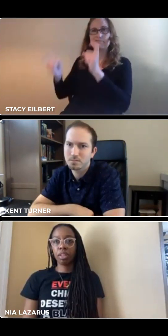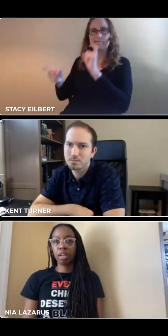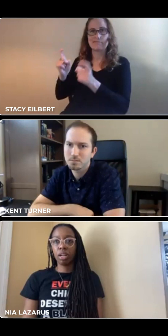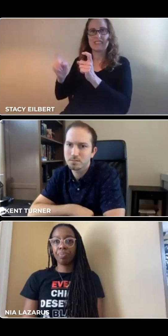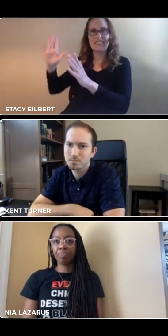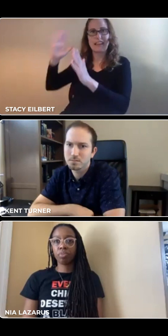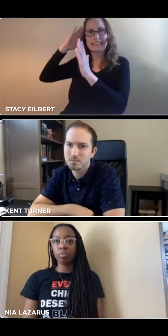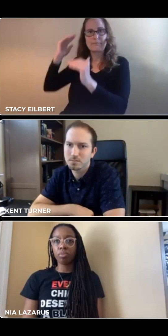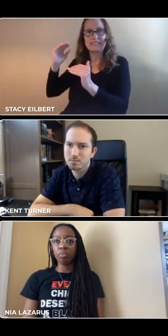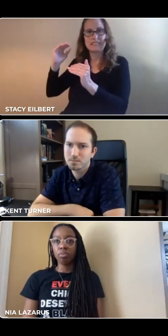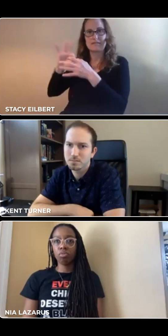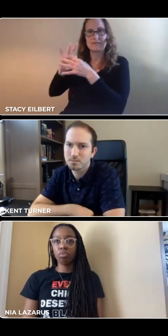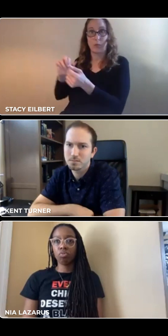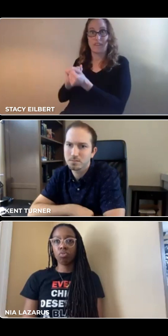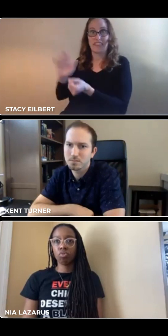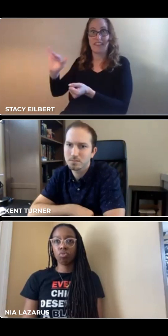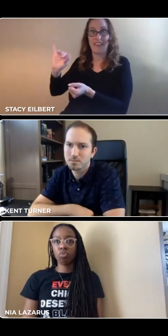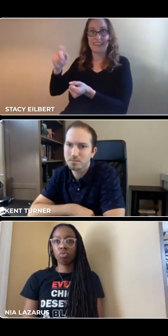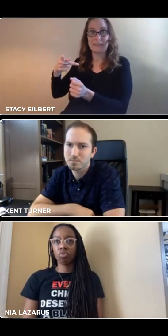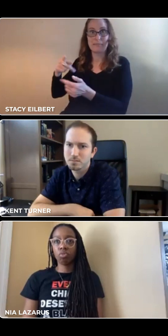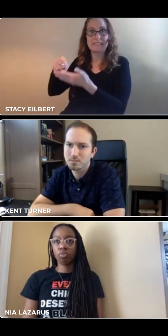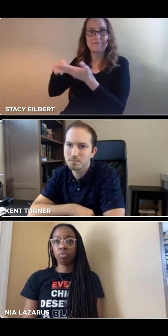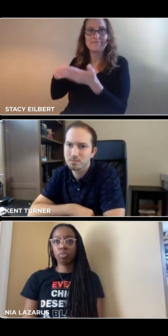It says: We've had to modify our expectations